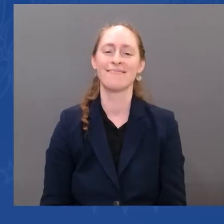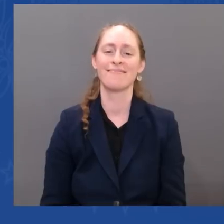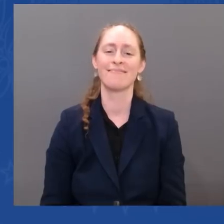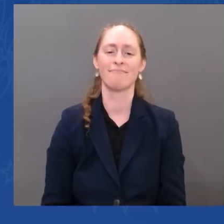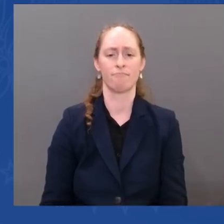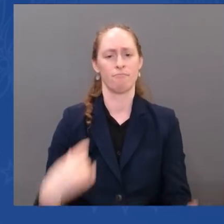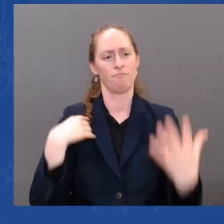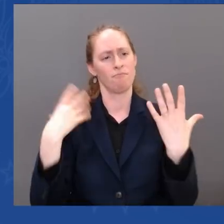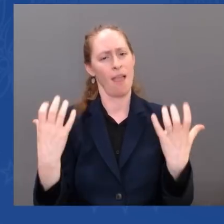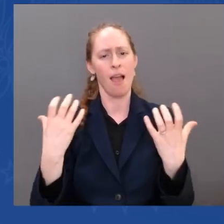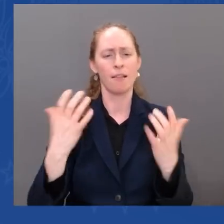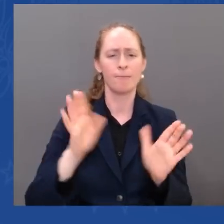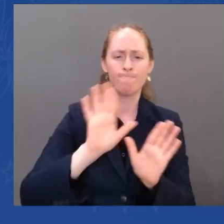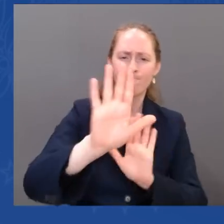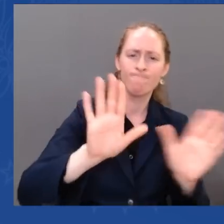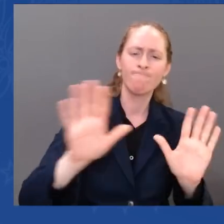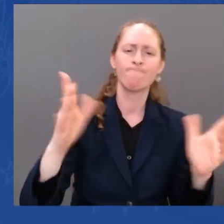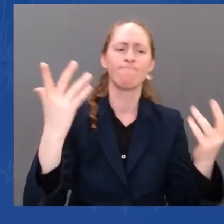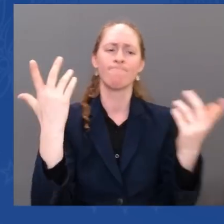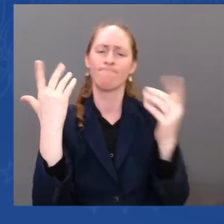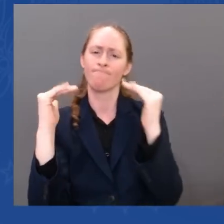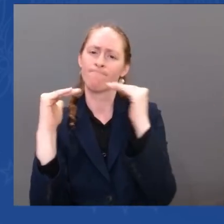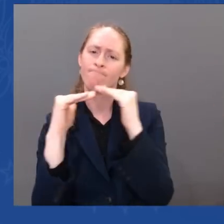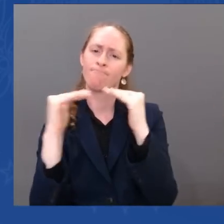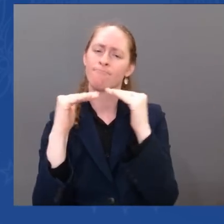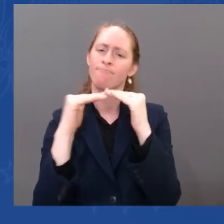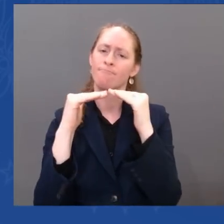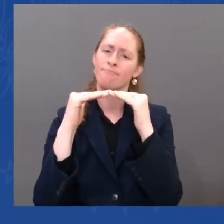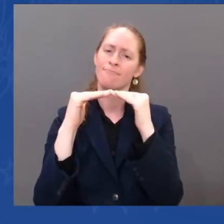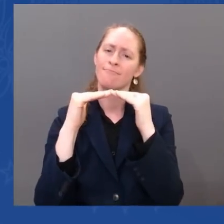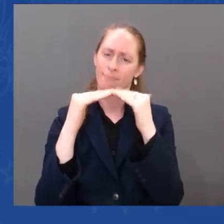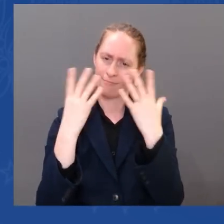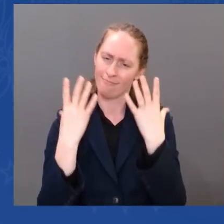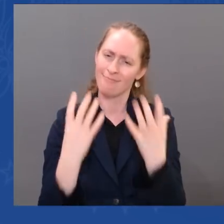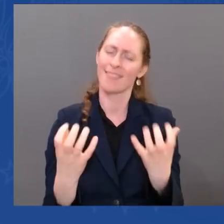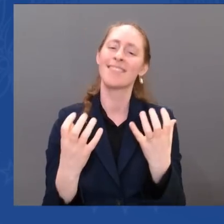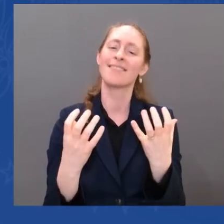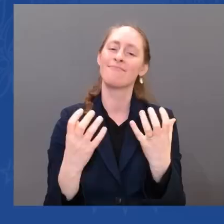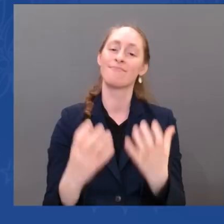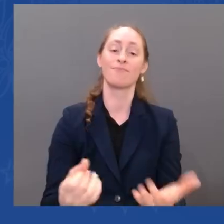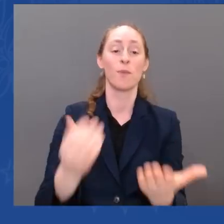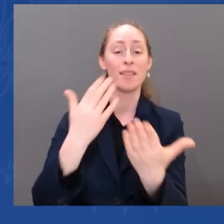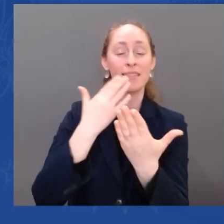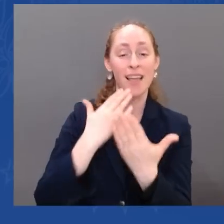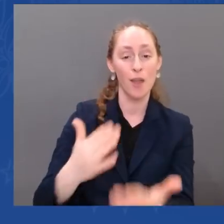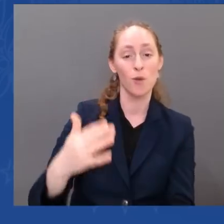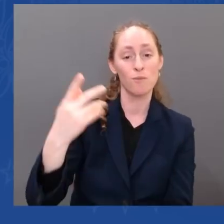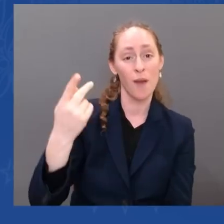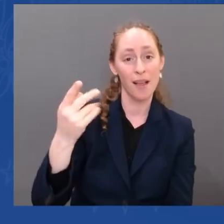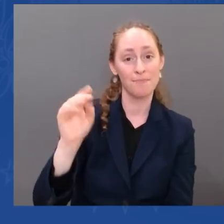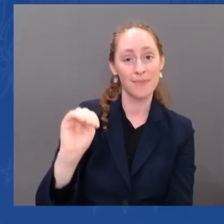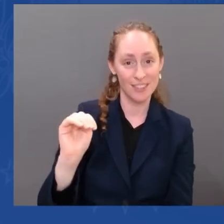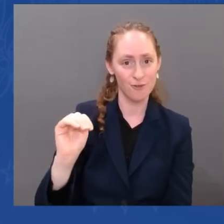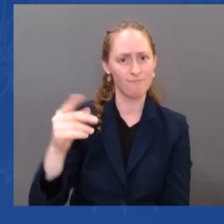for making the trip and for the el- -- the excellent discussions we had today. And I look forward to see you again